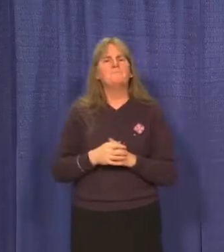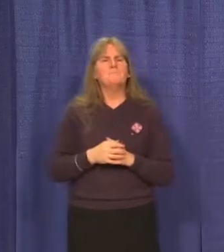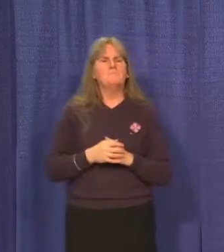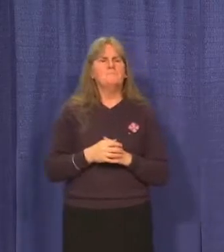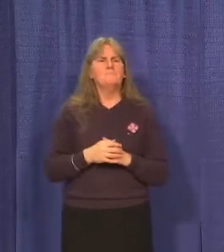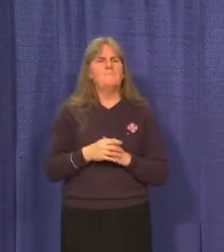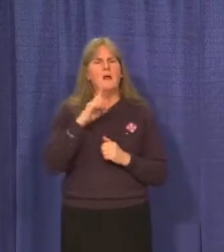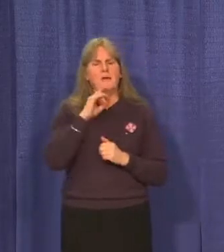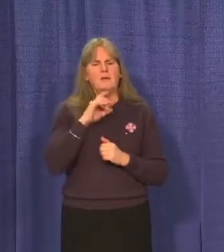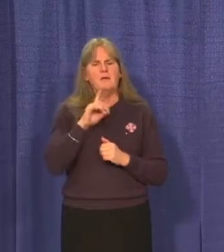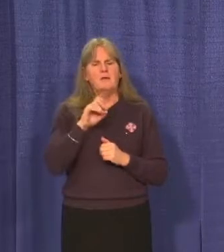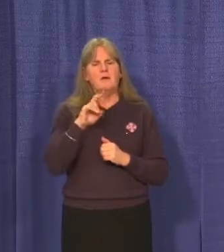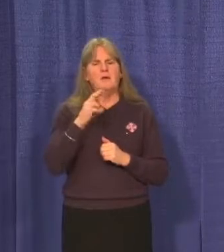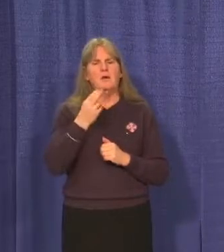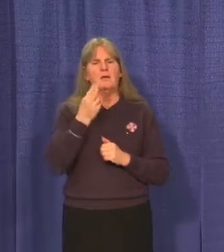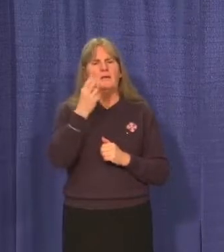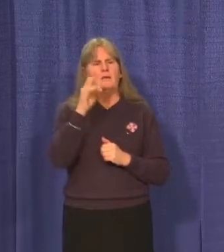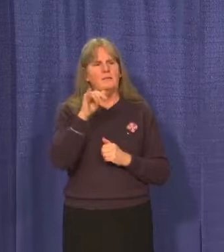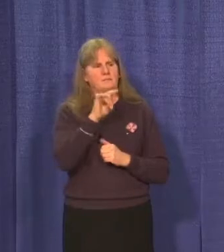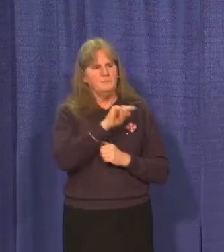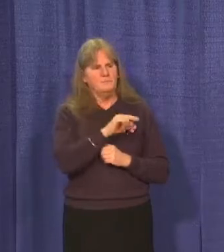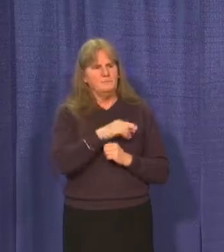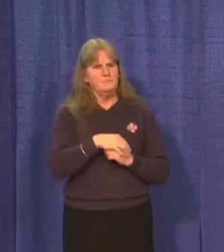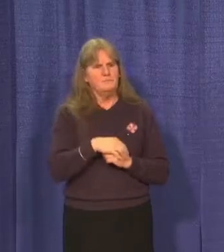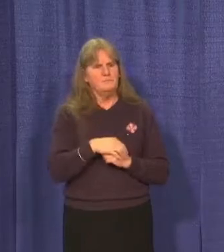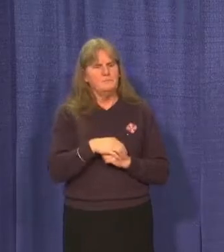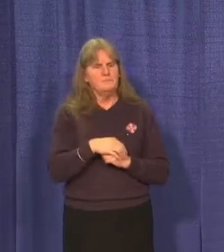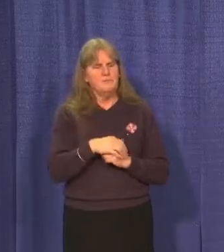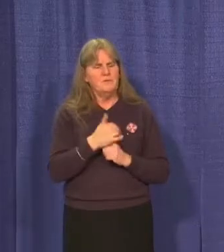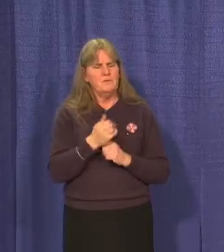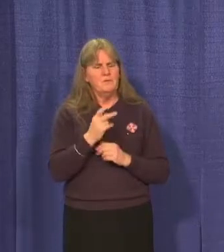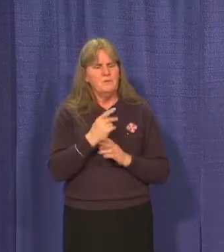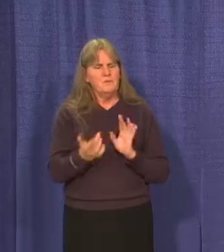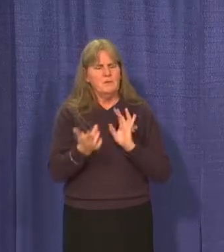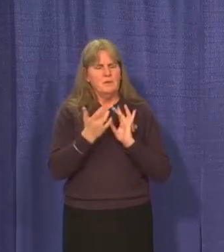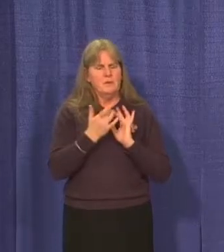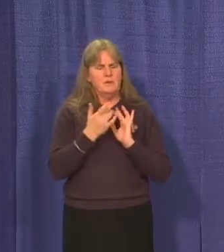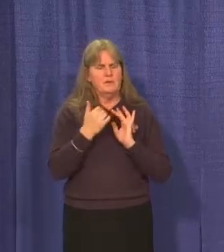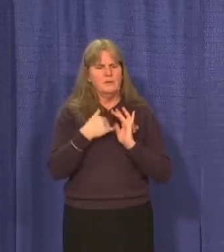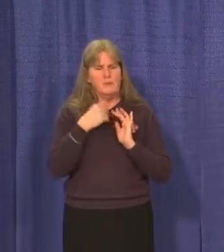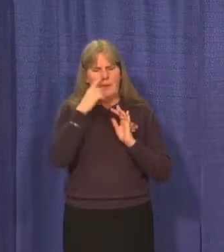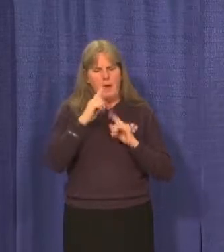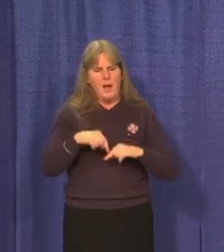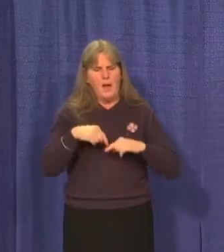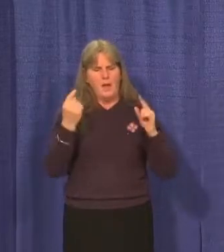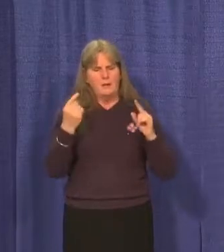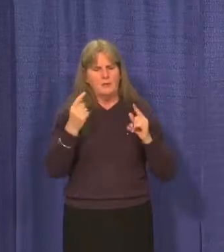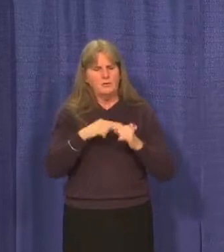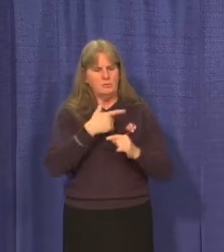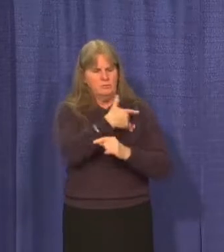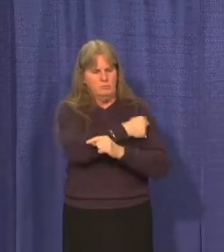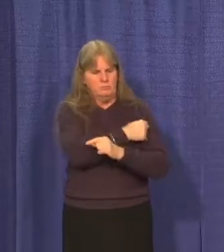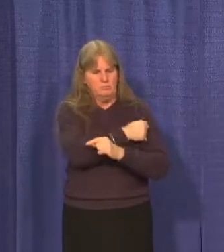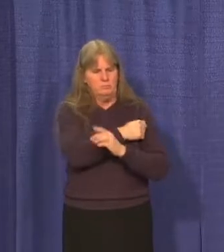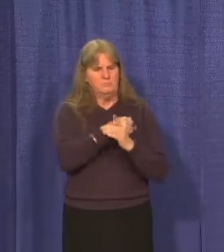Again this is probably for Dr Hanley. I had a couple of readers contact me concerned about allergic reactions to the vaccine.